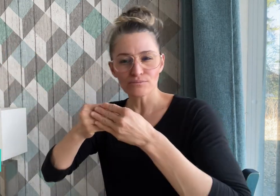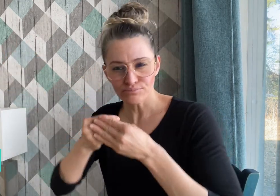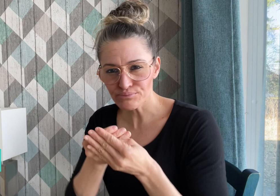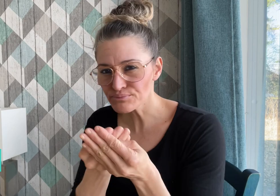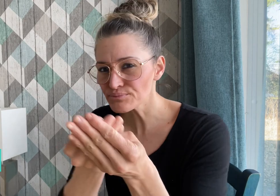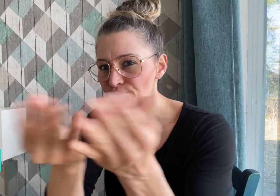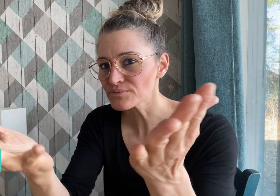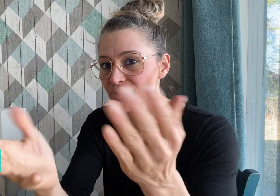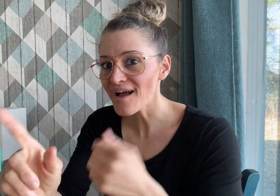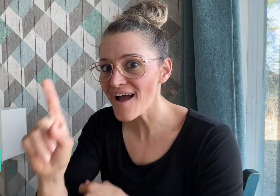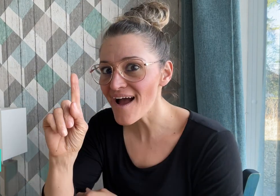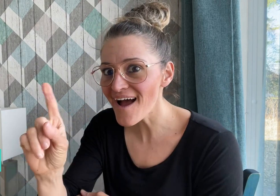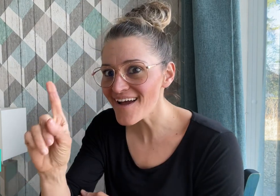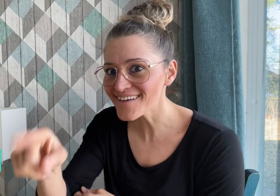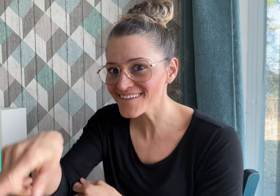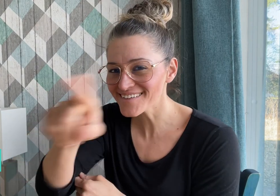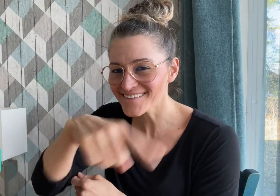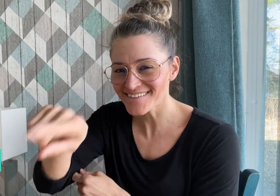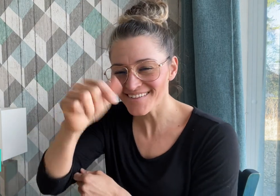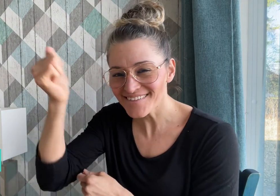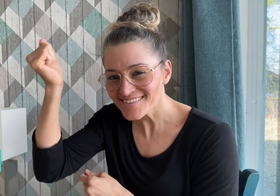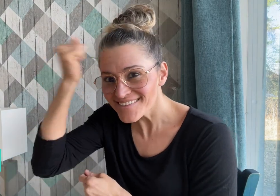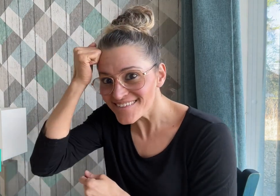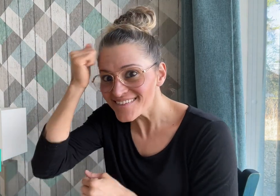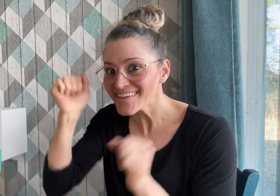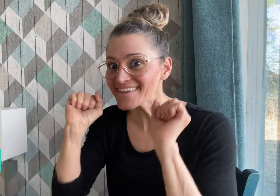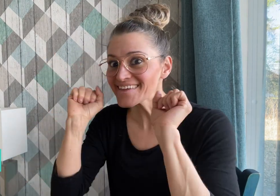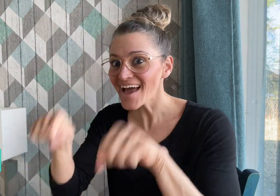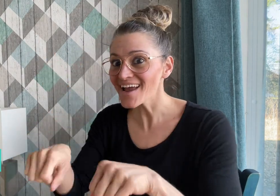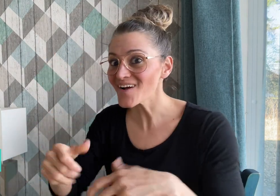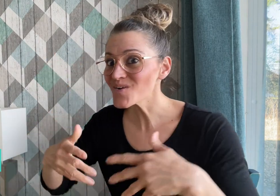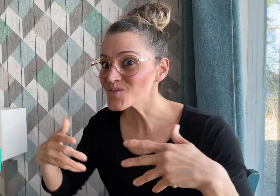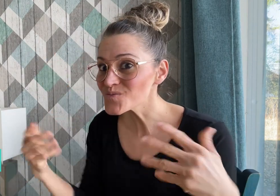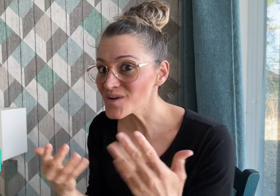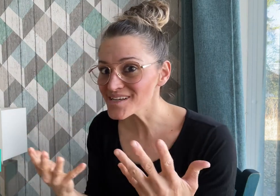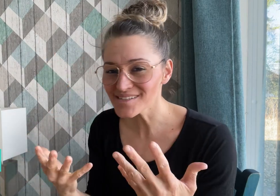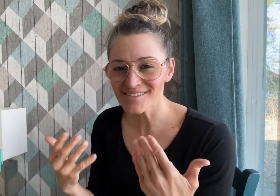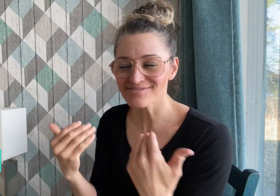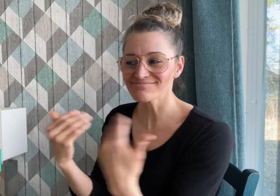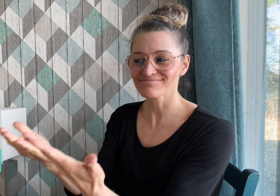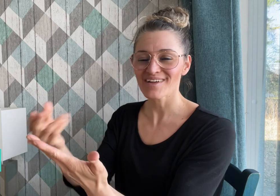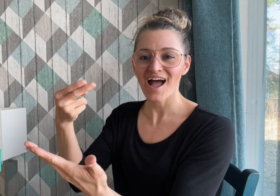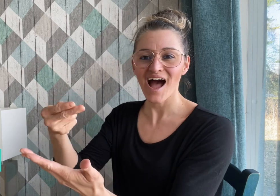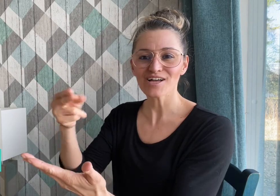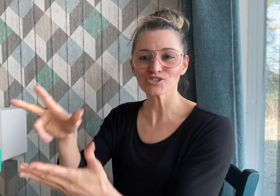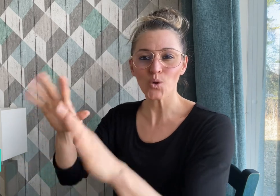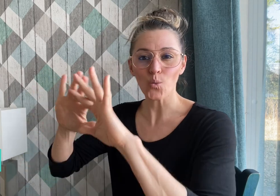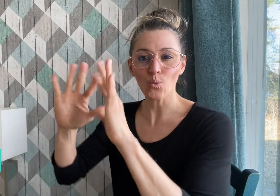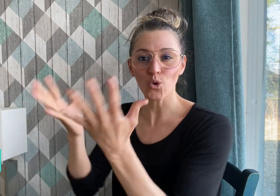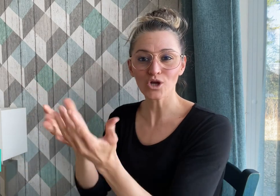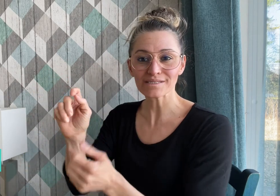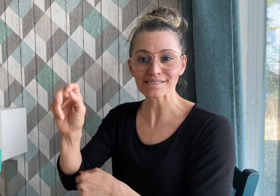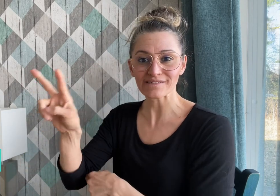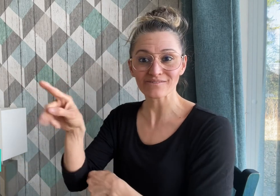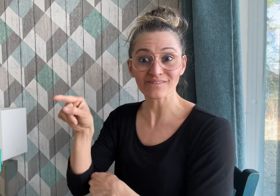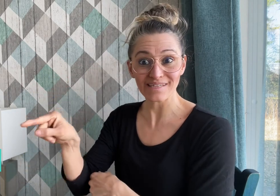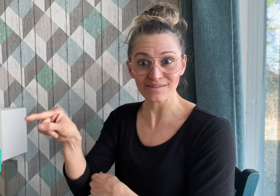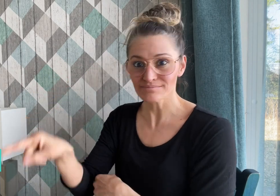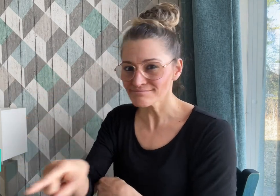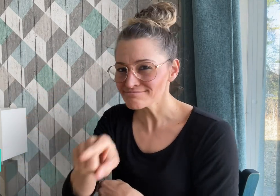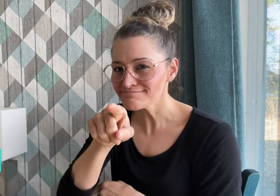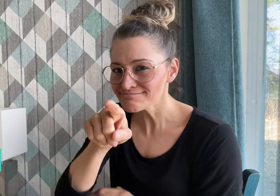Don’t forget to subscribe, like, and follow